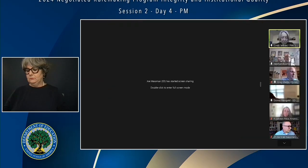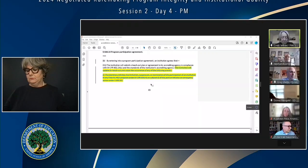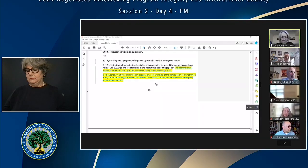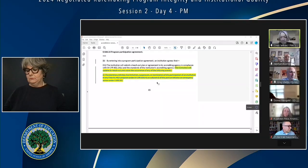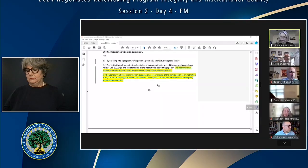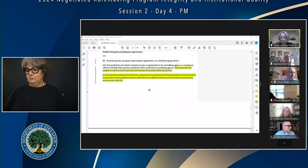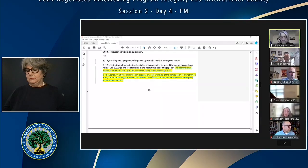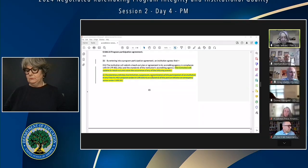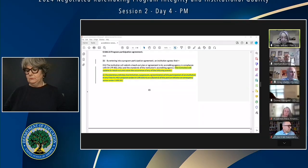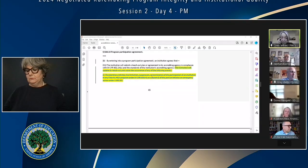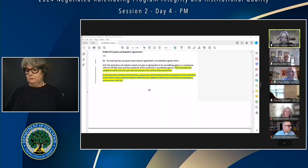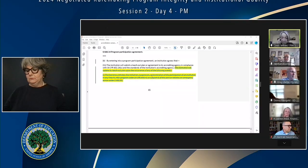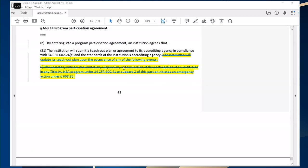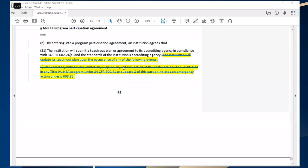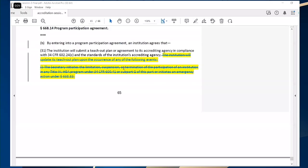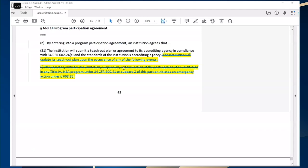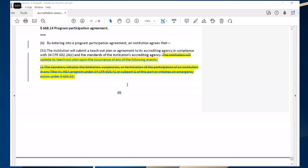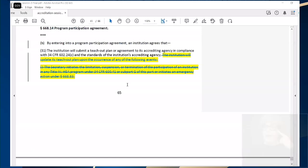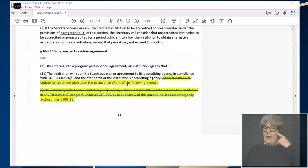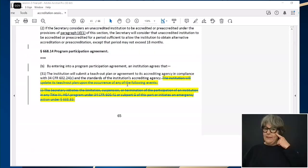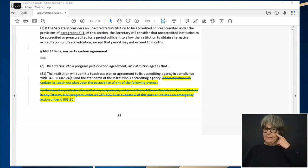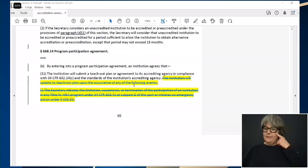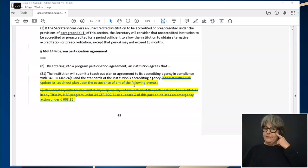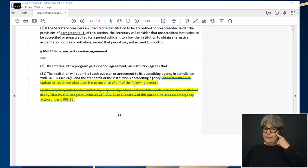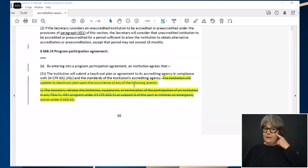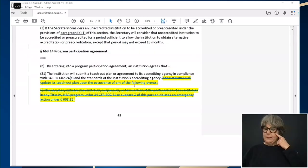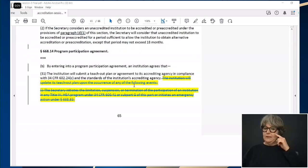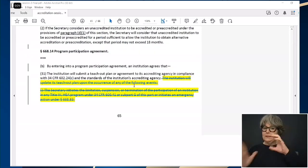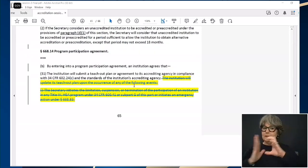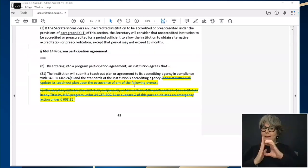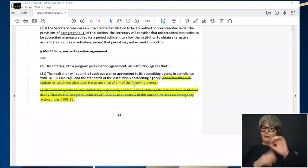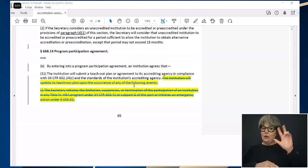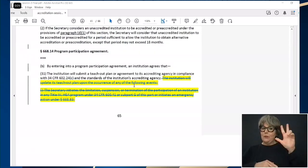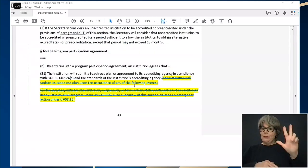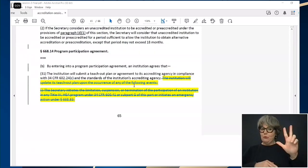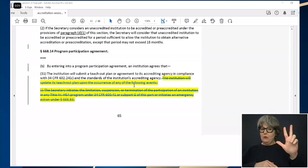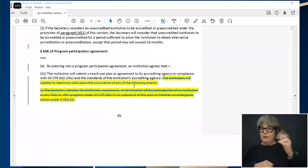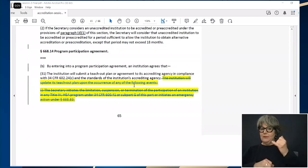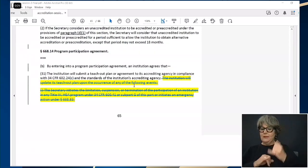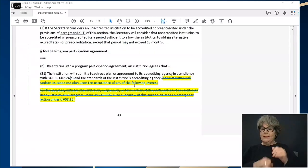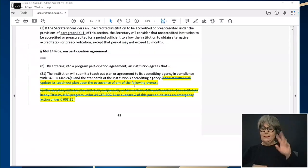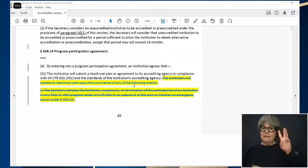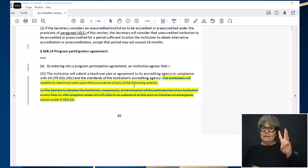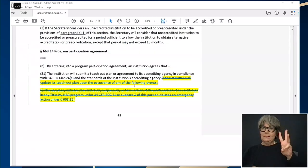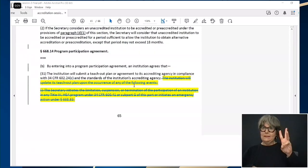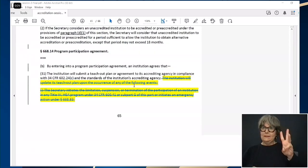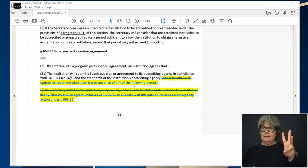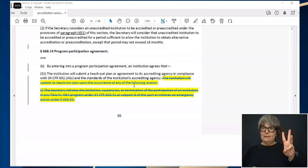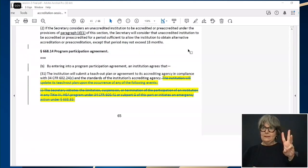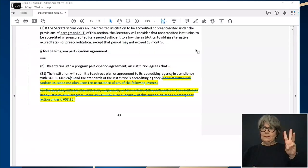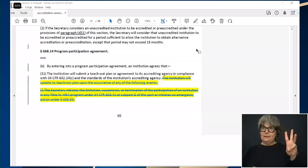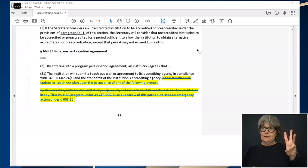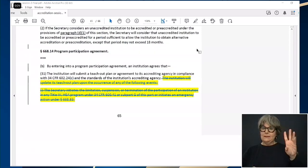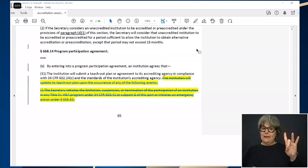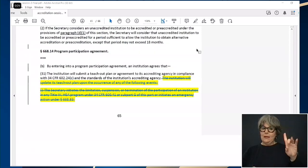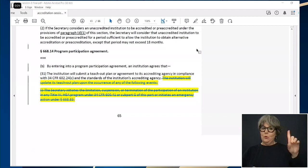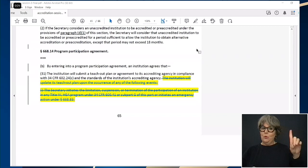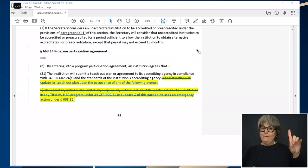Because I think the last- outside of section three, the last thing we have is 668.14, which doesn't look like a whole